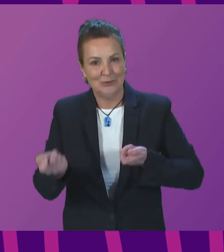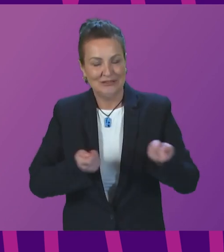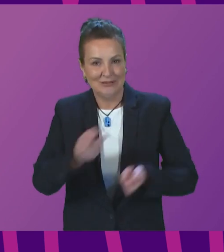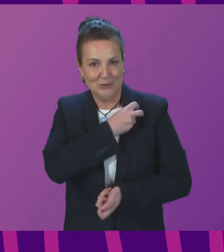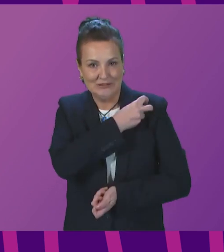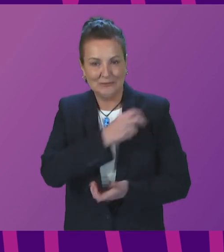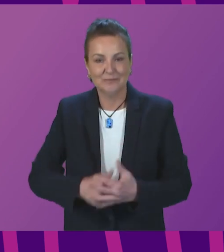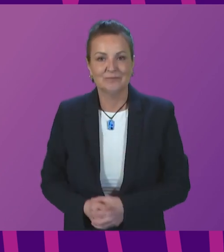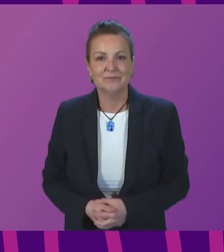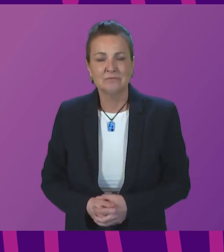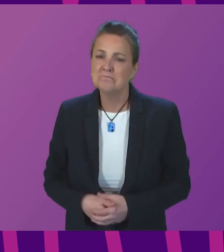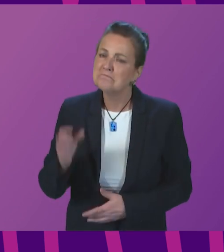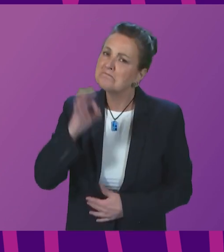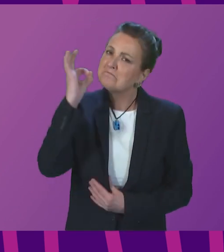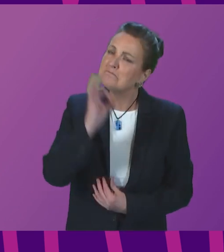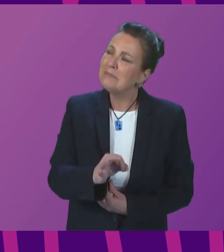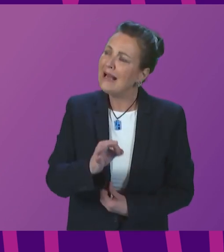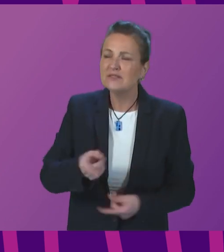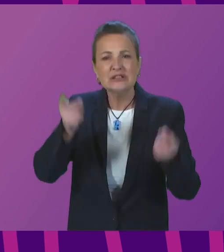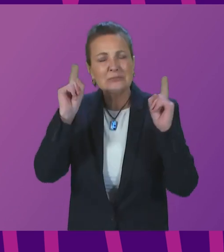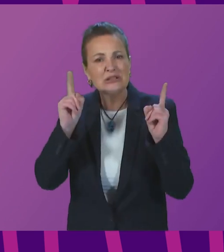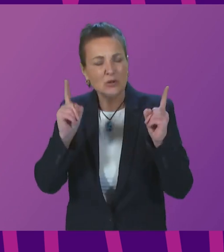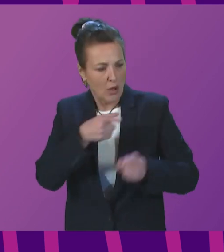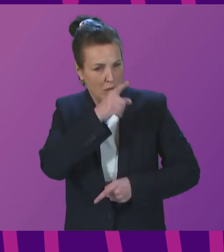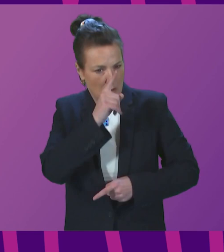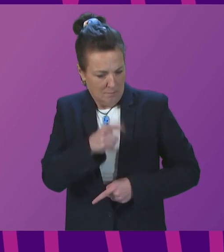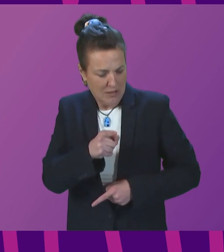To ask the First Minister what changes the recent shifts in fossil fuel prices and the